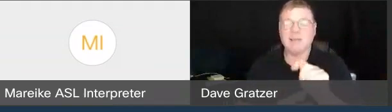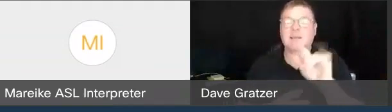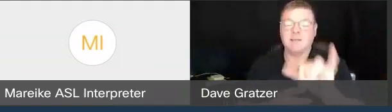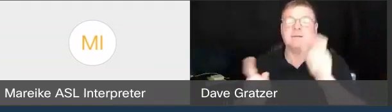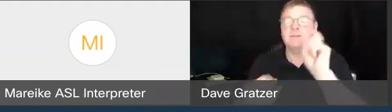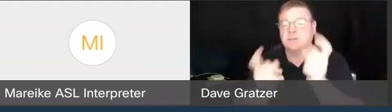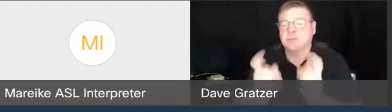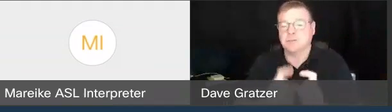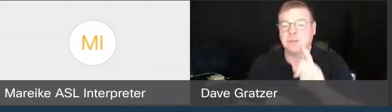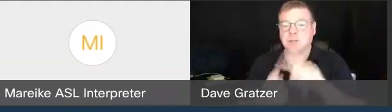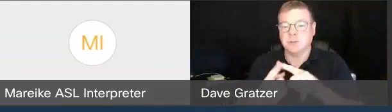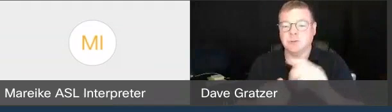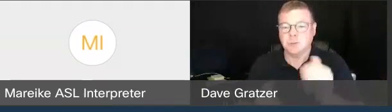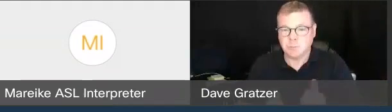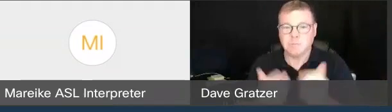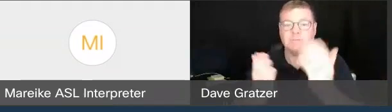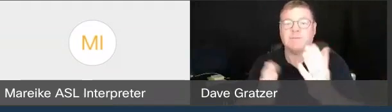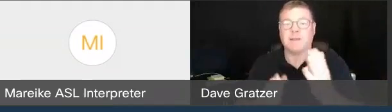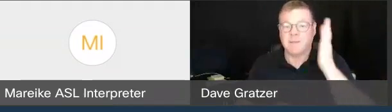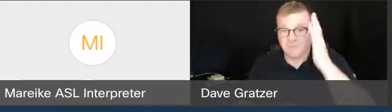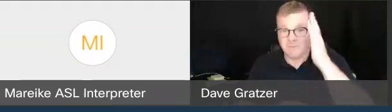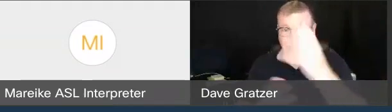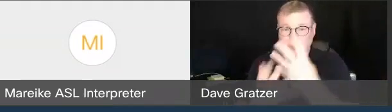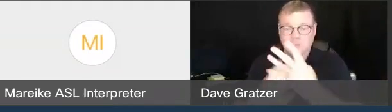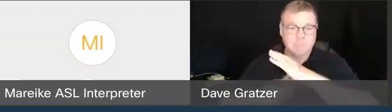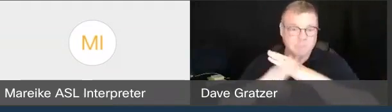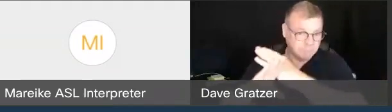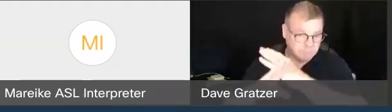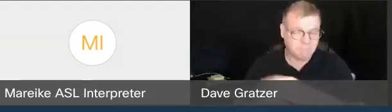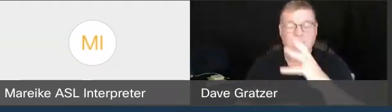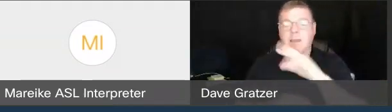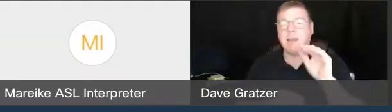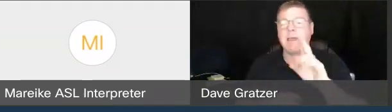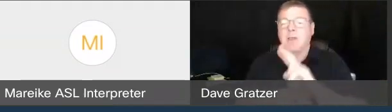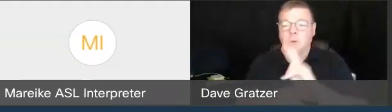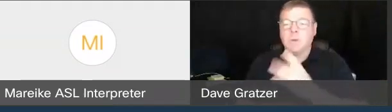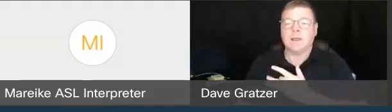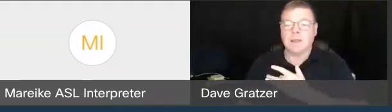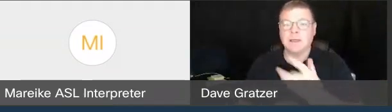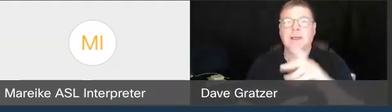of treatment to preventing future incarcerations, and usually involves the patient's parole officer